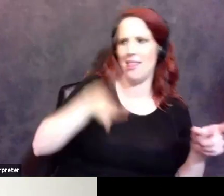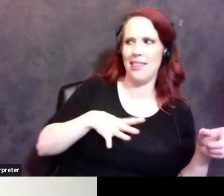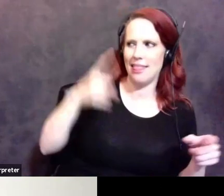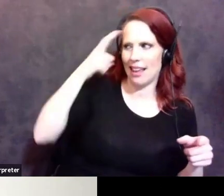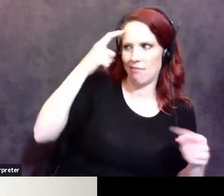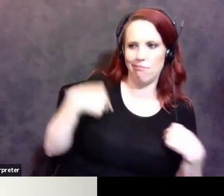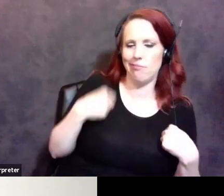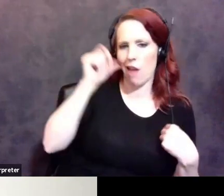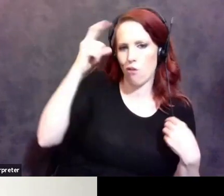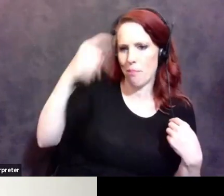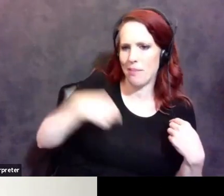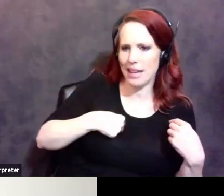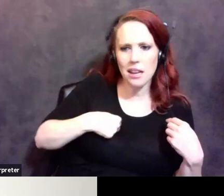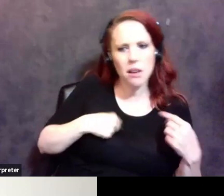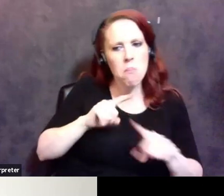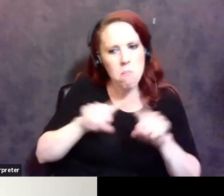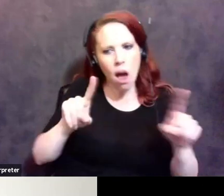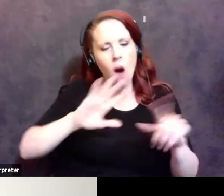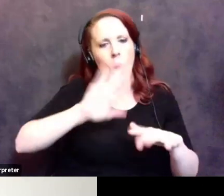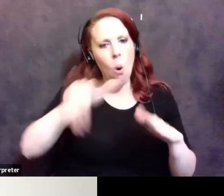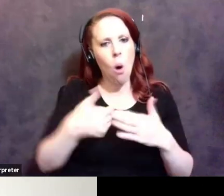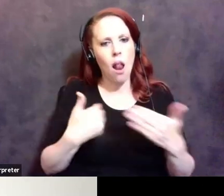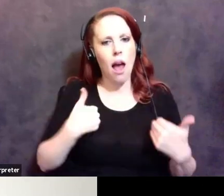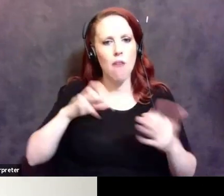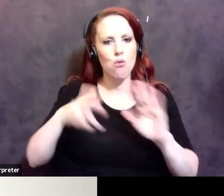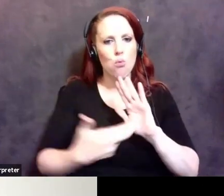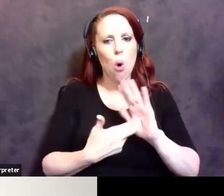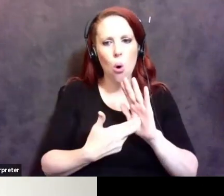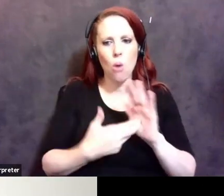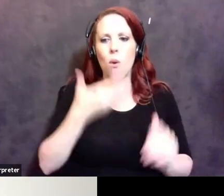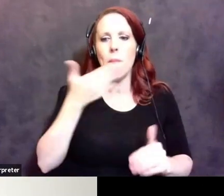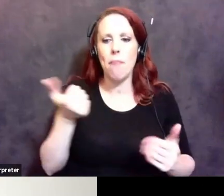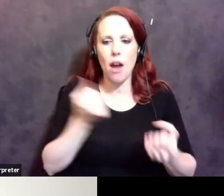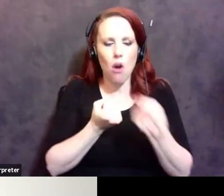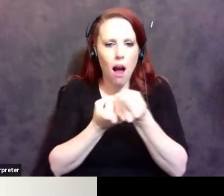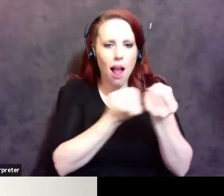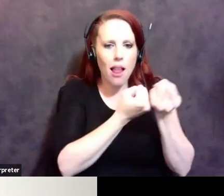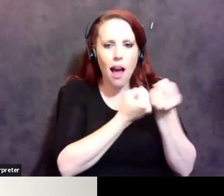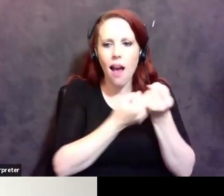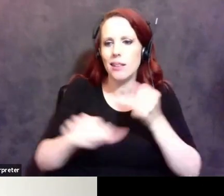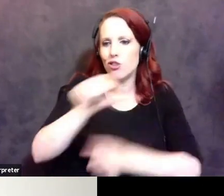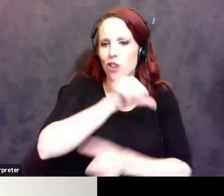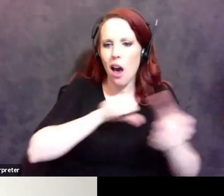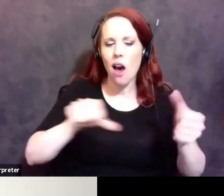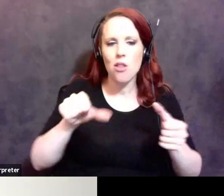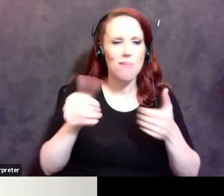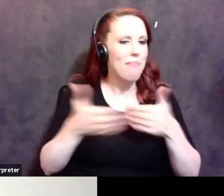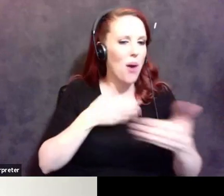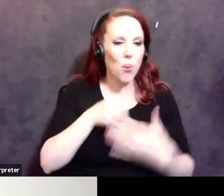but we all have a role to play in being better allies to each other. A lot of times in my work, I never